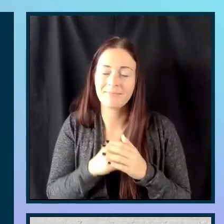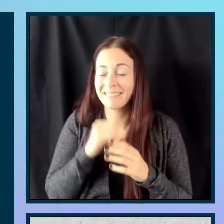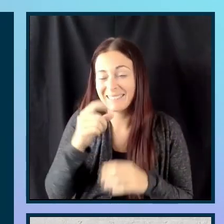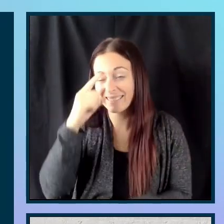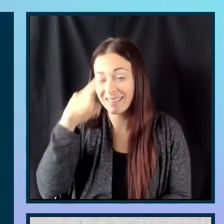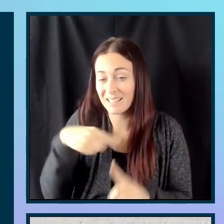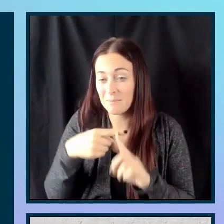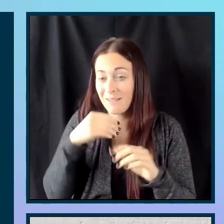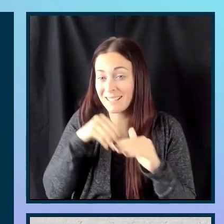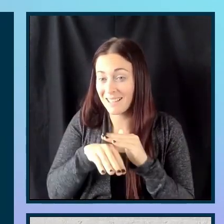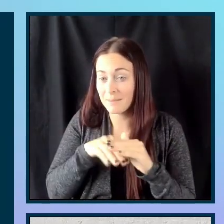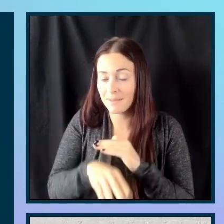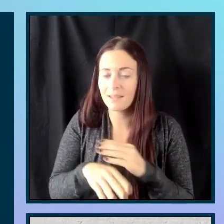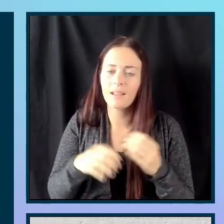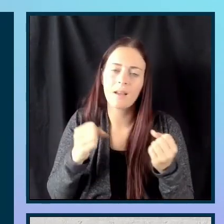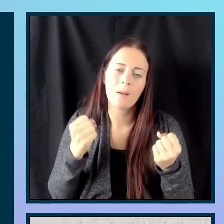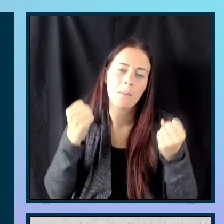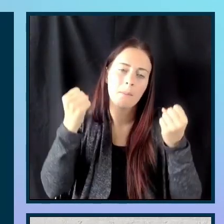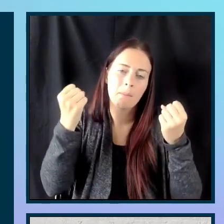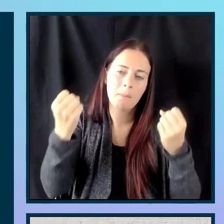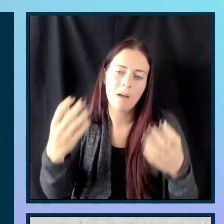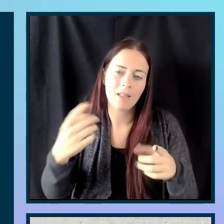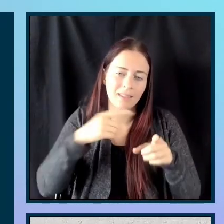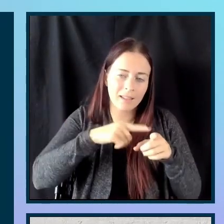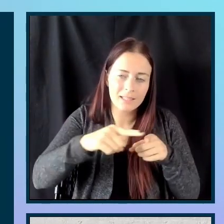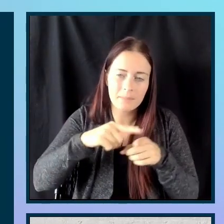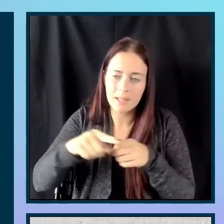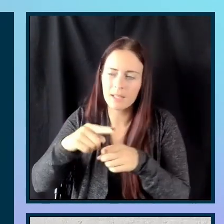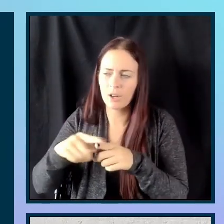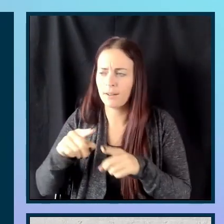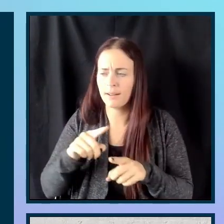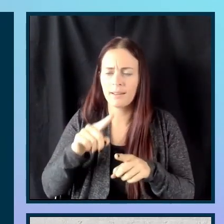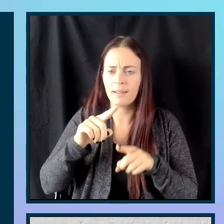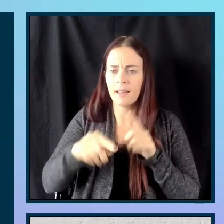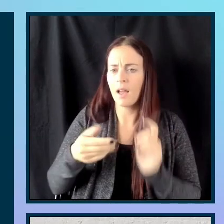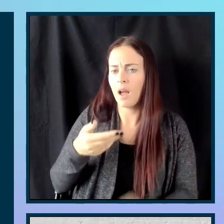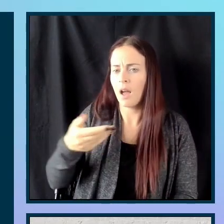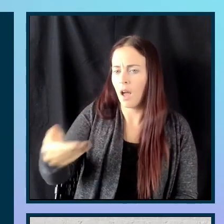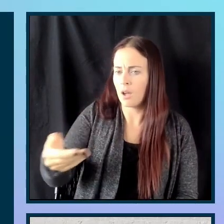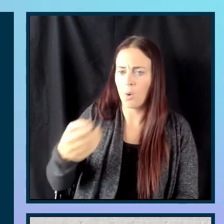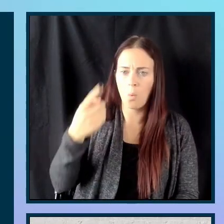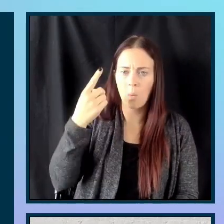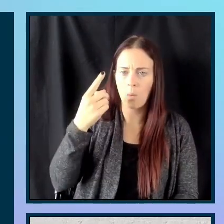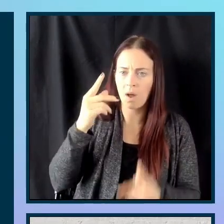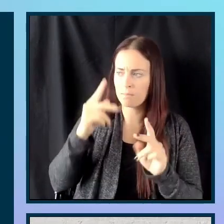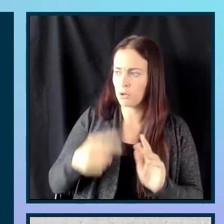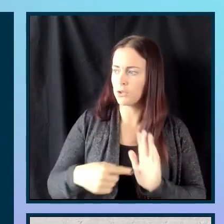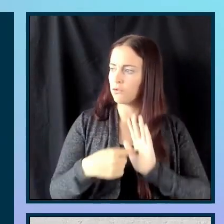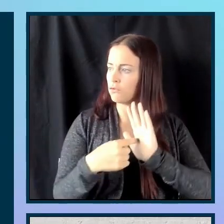Accessibility is multidisciplinary. We cannot hire one person to represent accessibility evangelism,